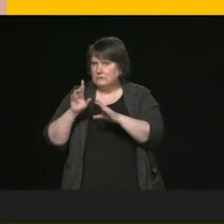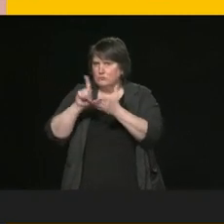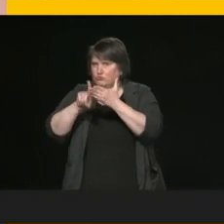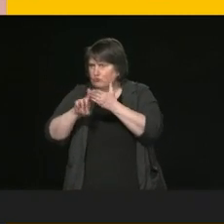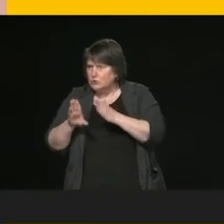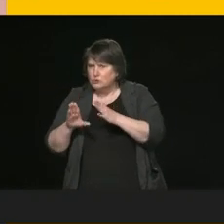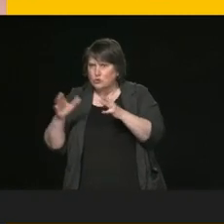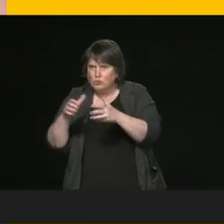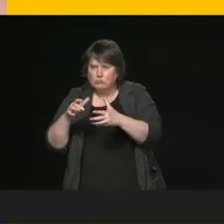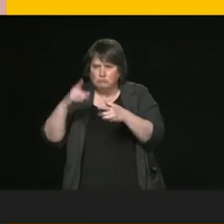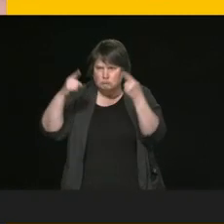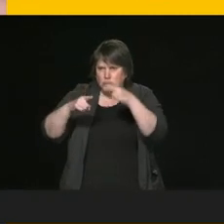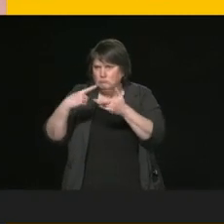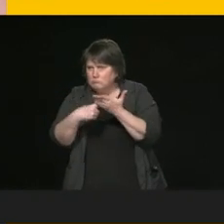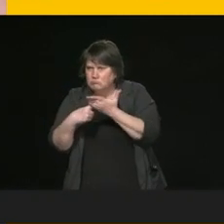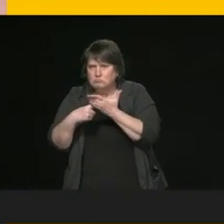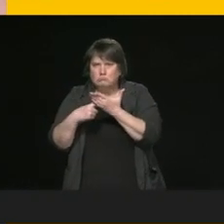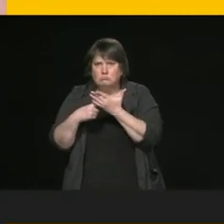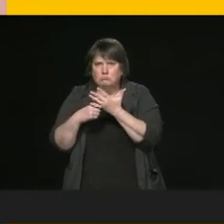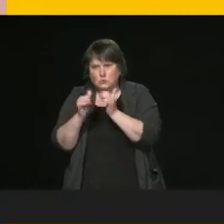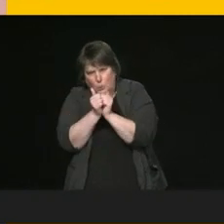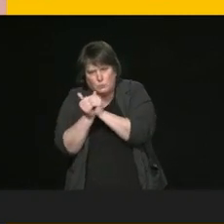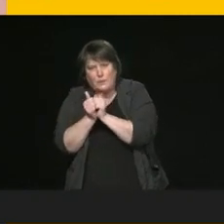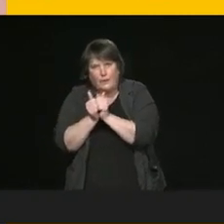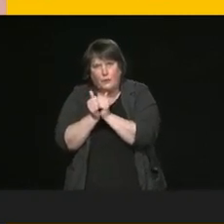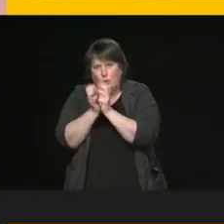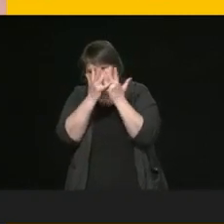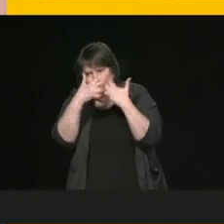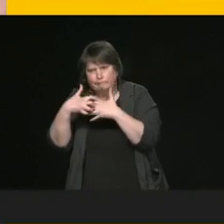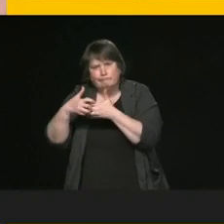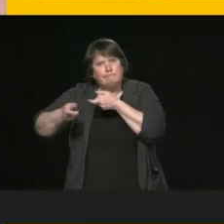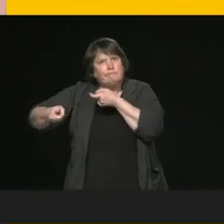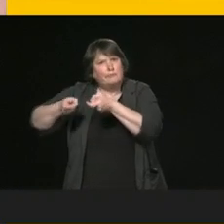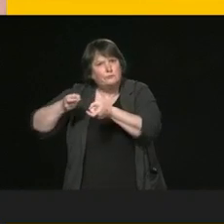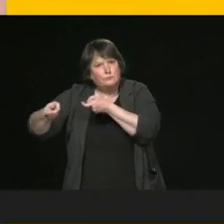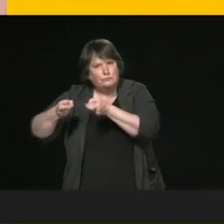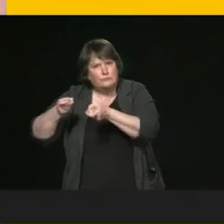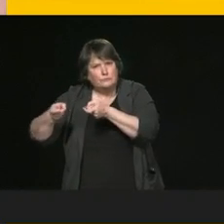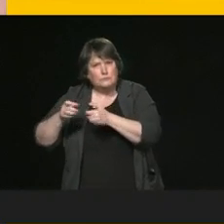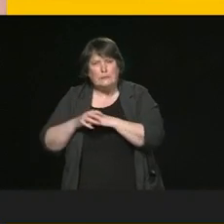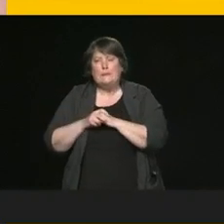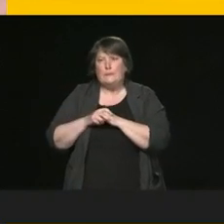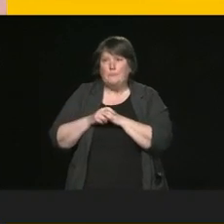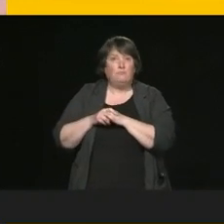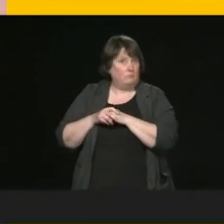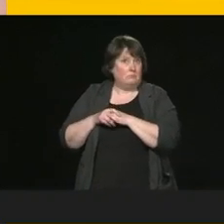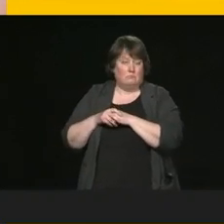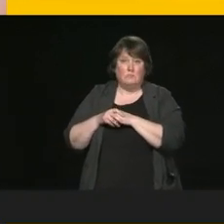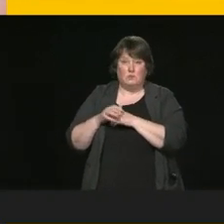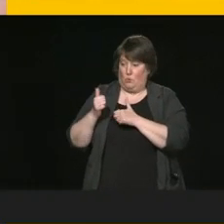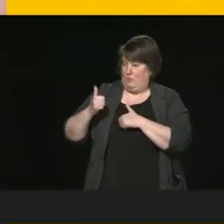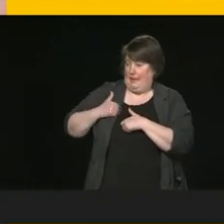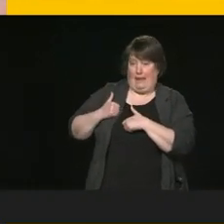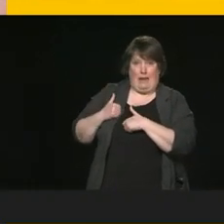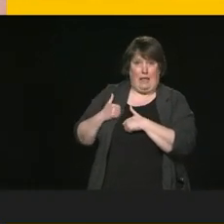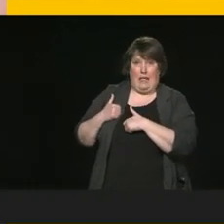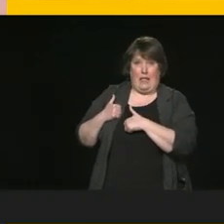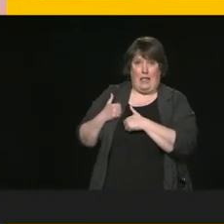SCIENTISTS AND RESEARCHERS TOGETHER, TO ALLOW THE CAPACITY FOR COUNTRIES TO WORK TOGETHER,